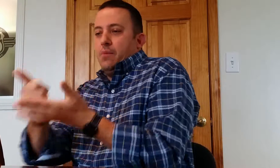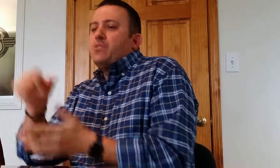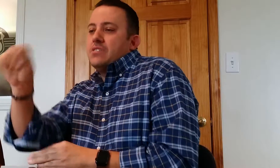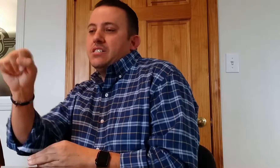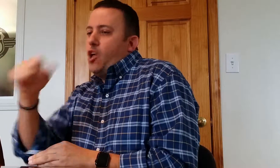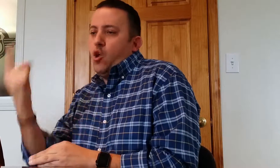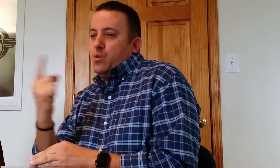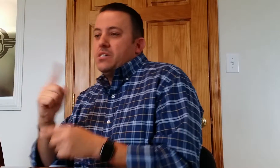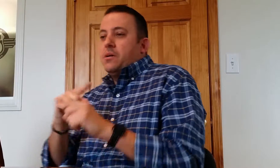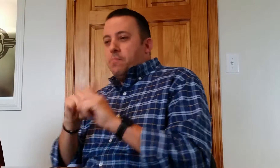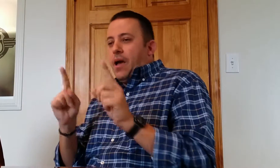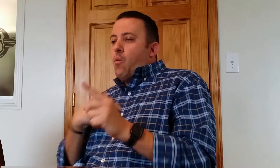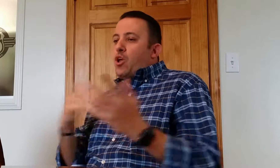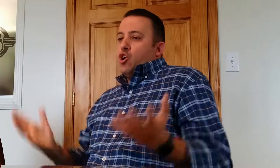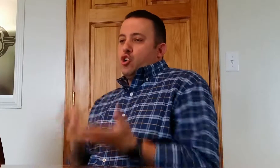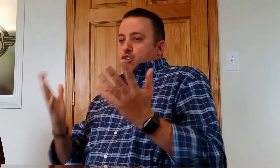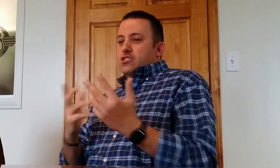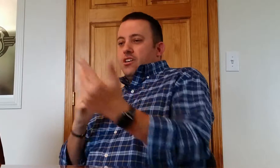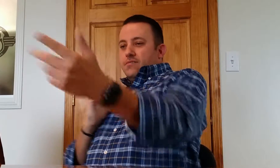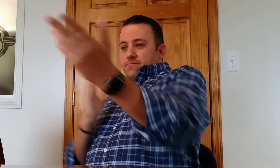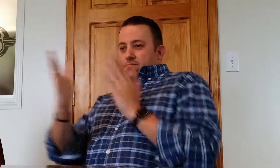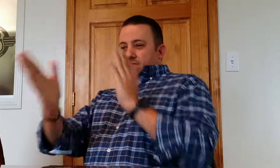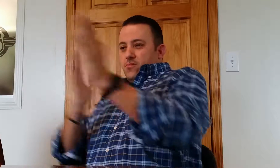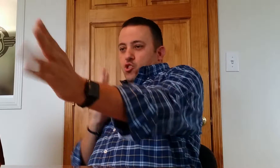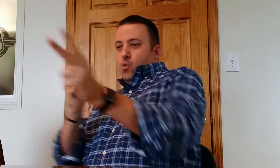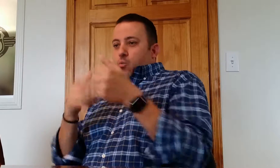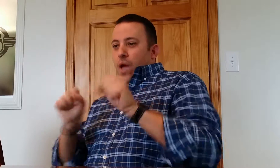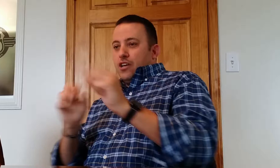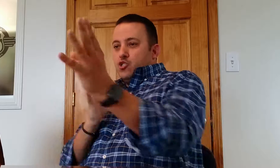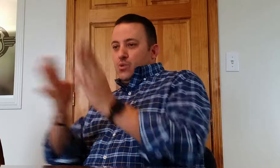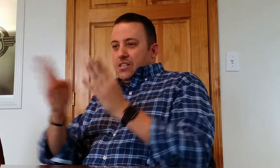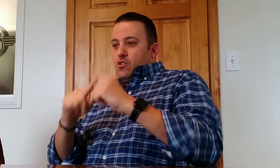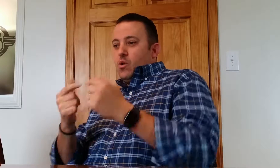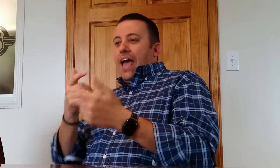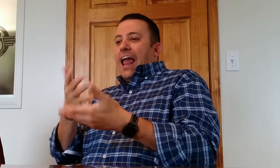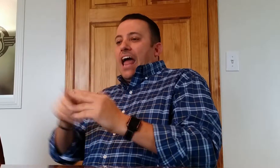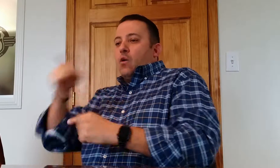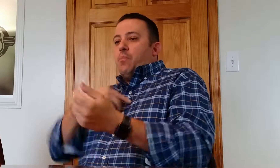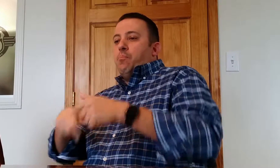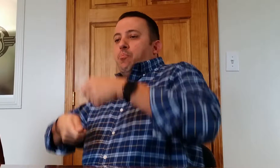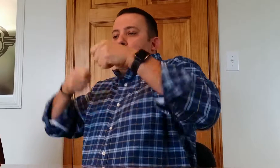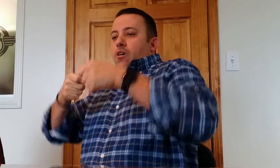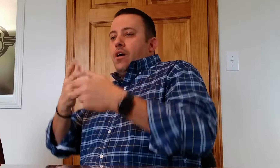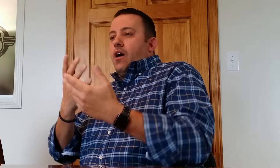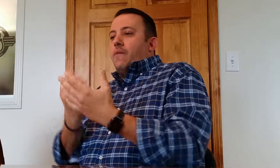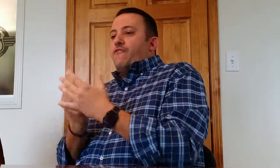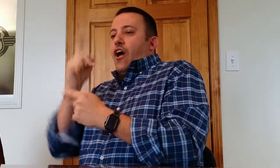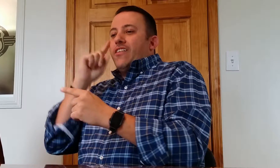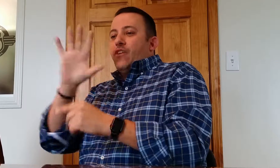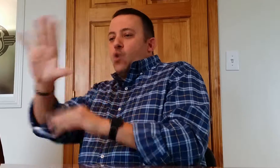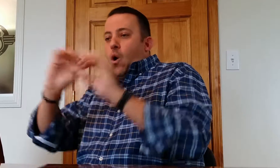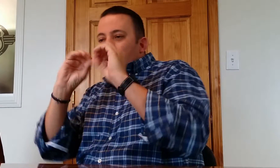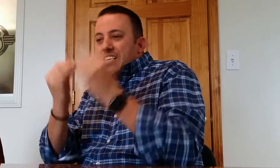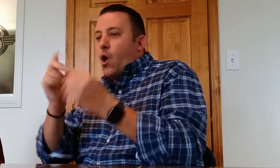Of course there are extenuating circumstances that we can help with, but we do need to encourage that two-way street. We can mutually increase the growth of